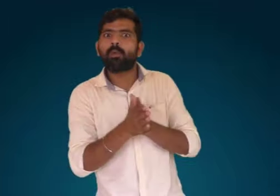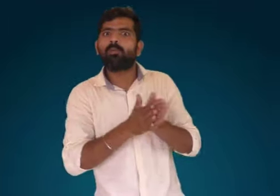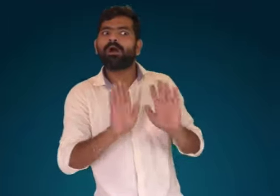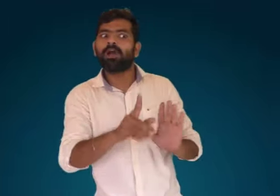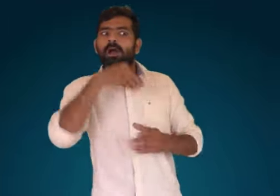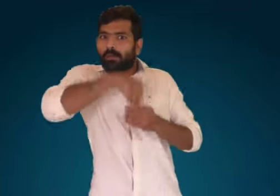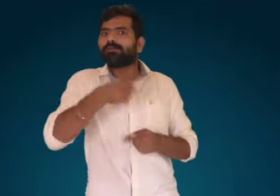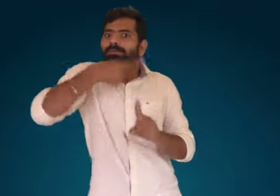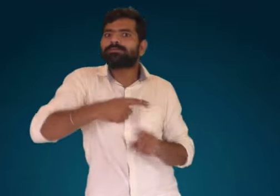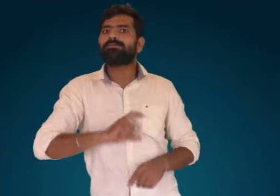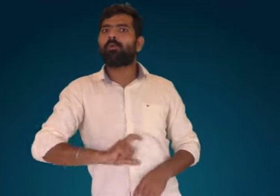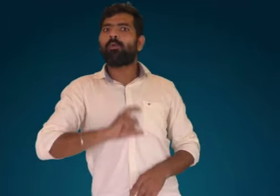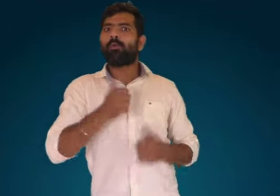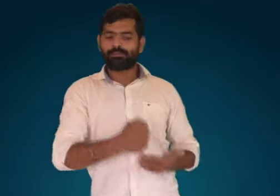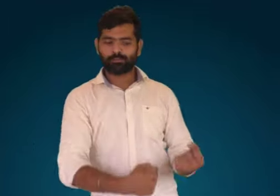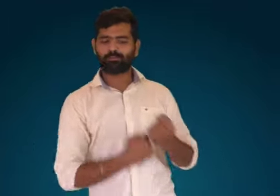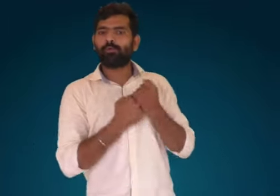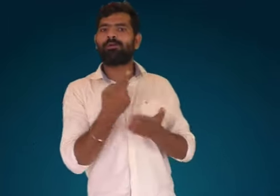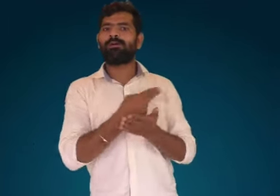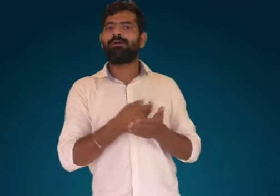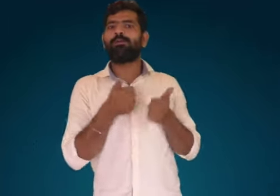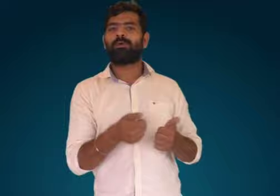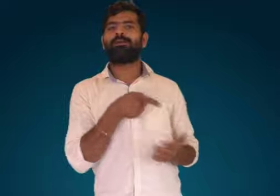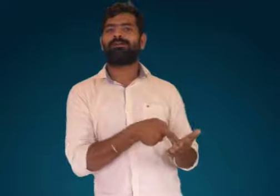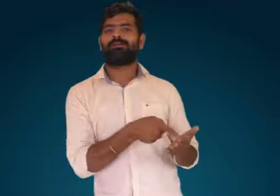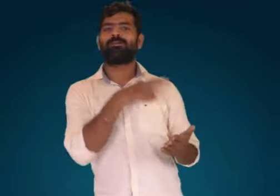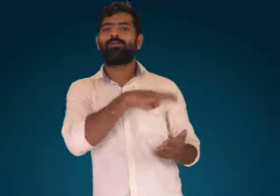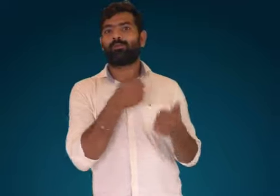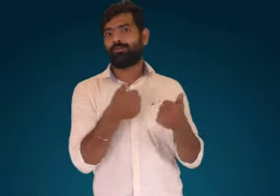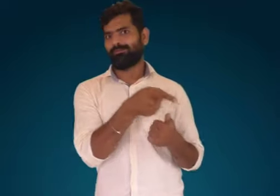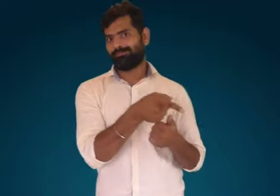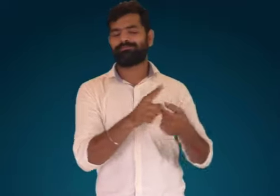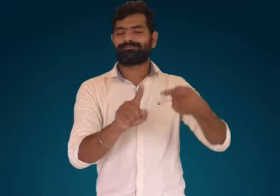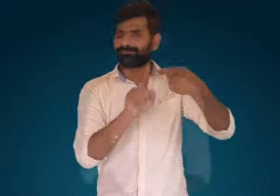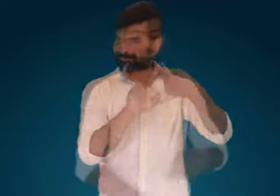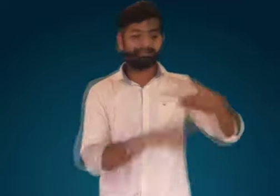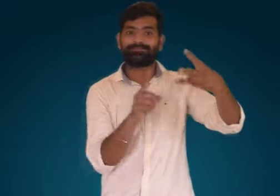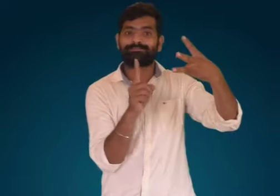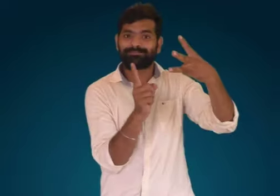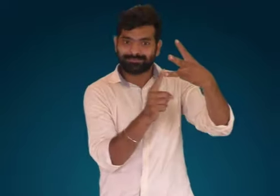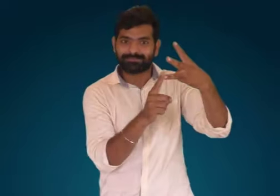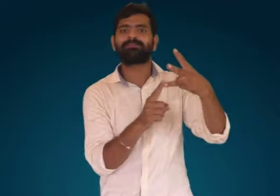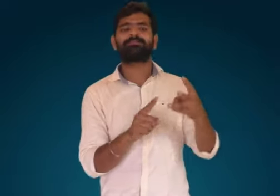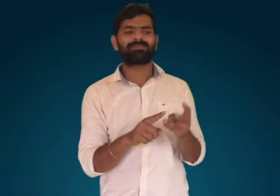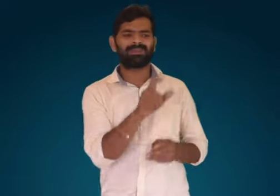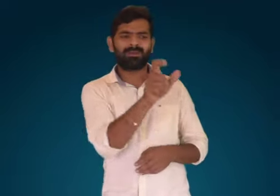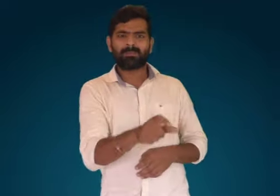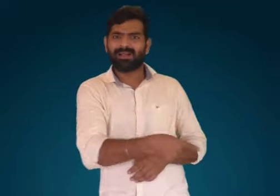as the children will struggle to connect the ideas the process of recreating the story in art form